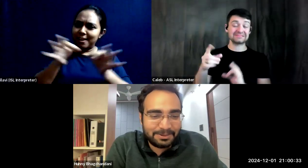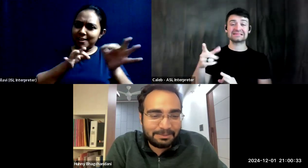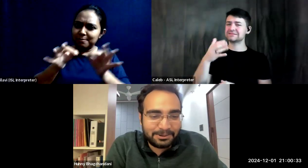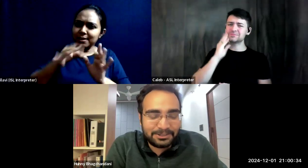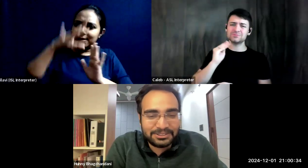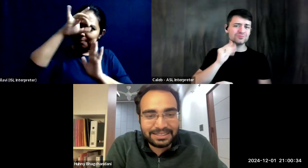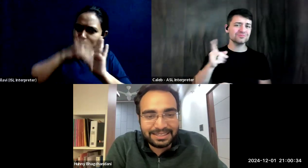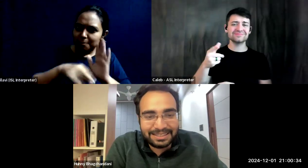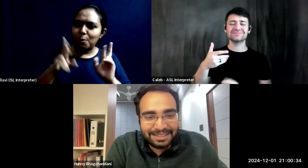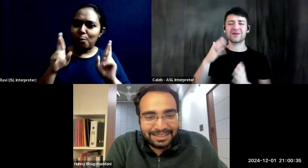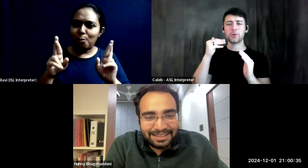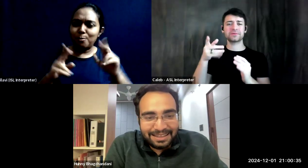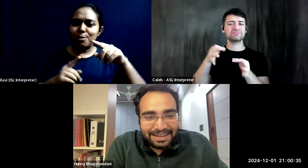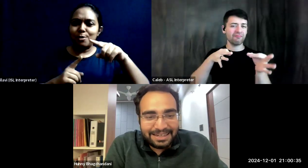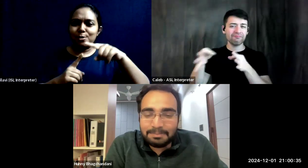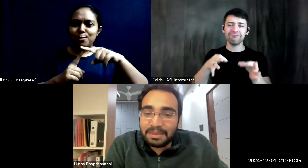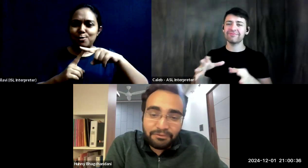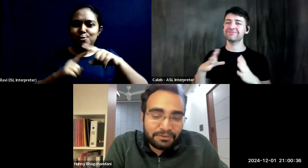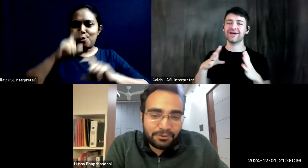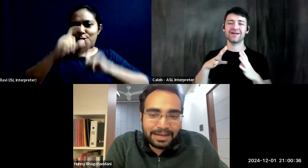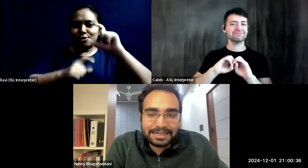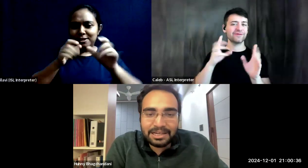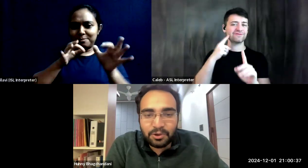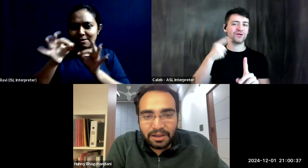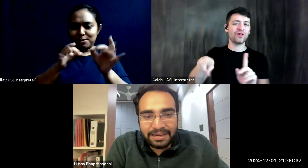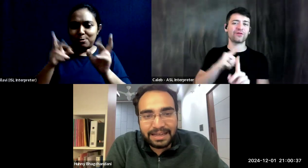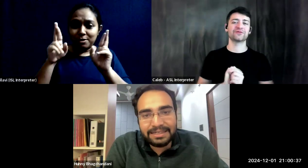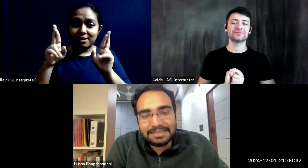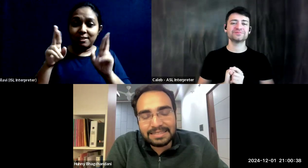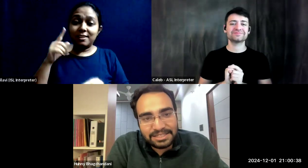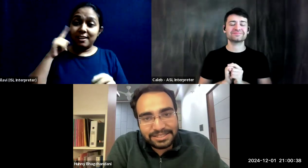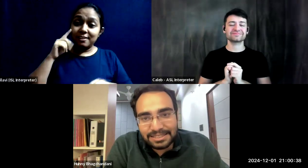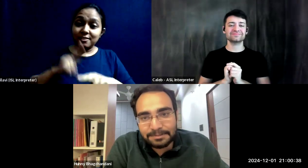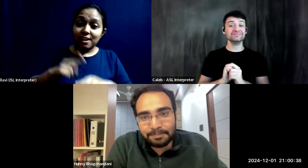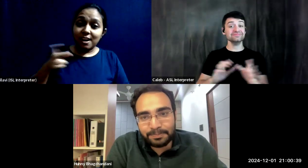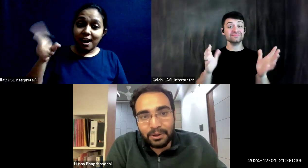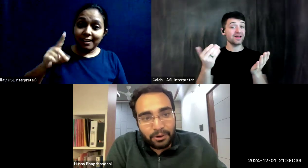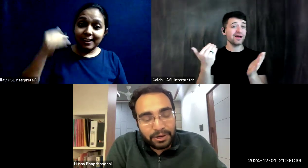a lot about Torchit. And if you guys again you have any ideas, suggestions,